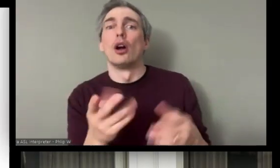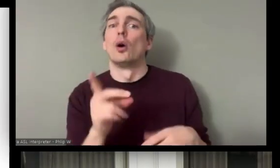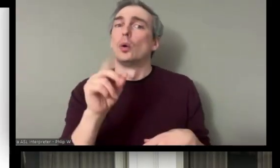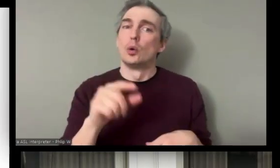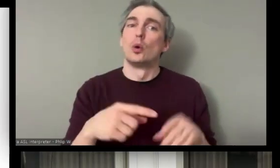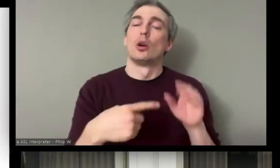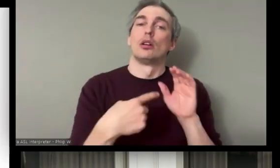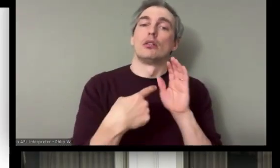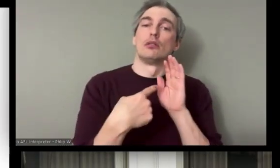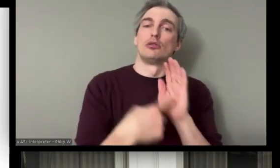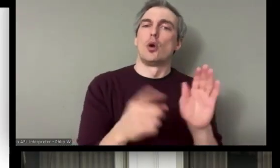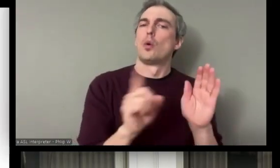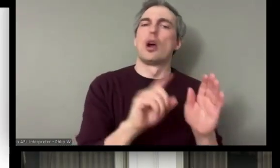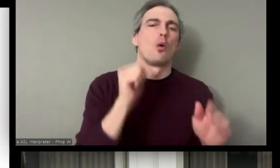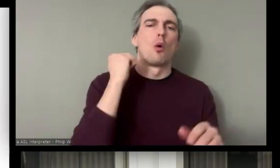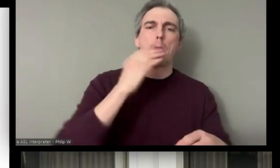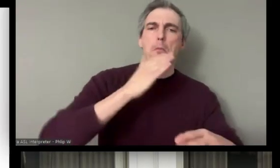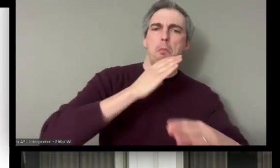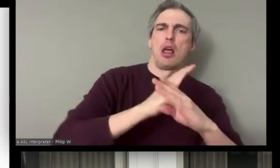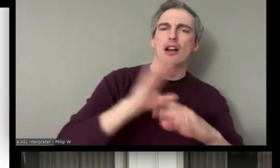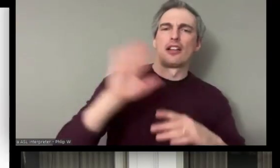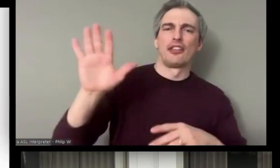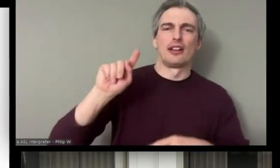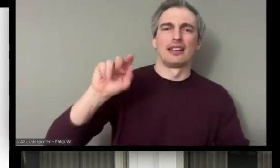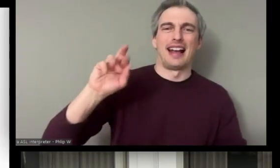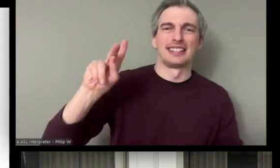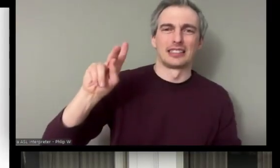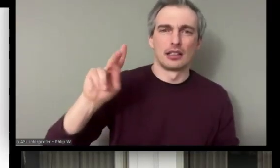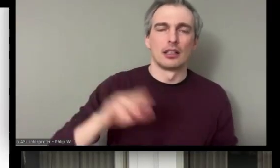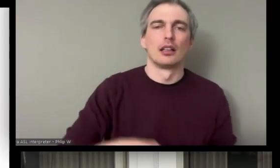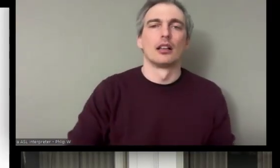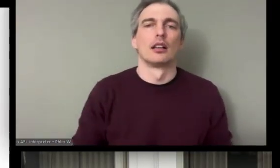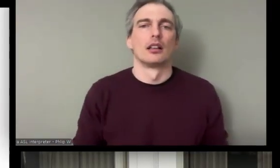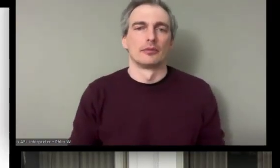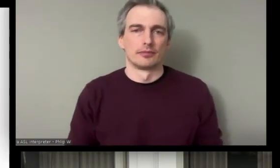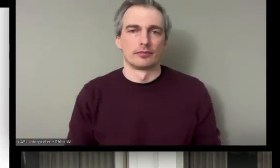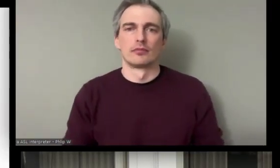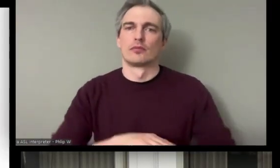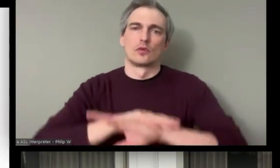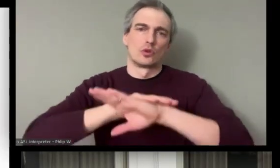down at the bottom of the screen. They're not blocking the slides that I'm presenting.